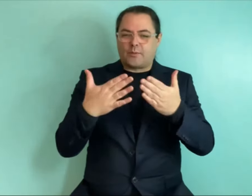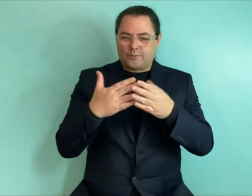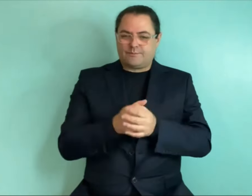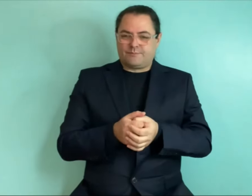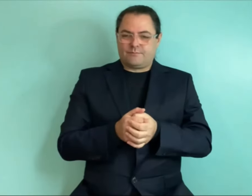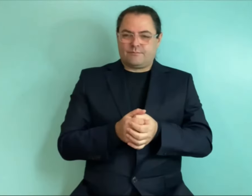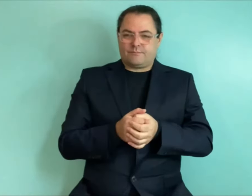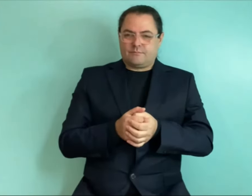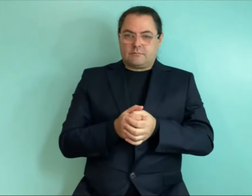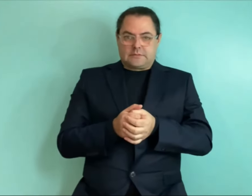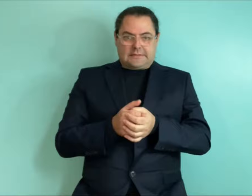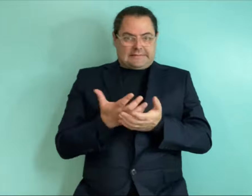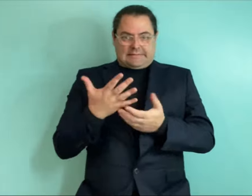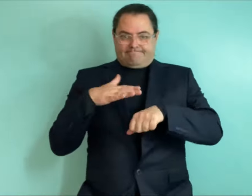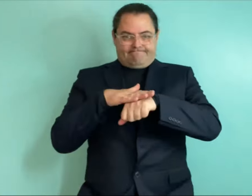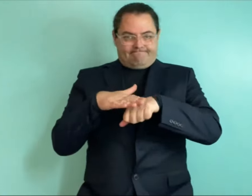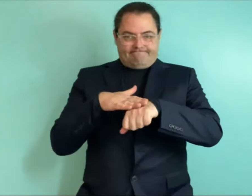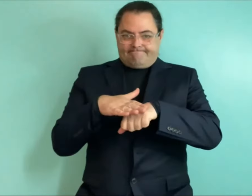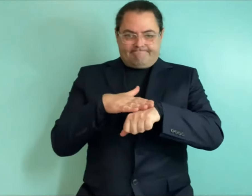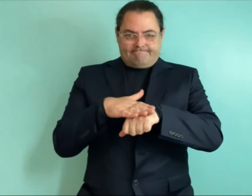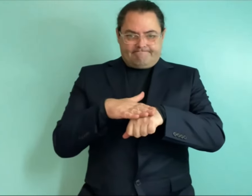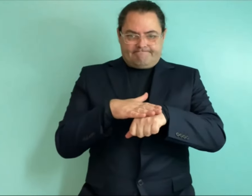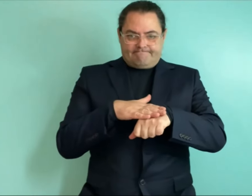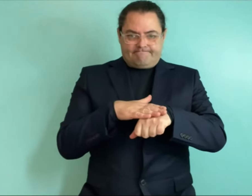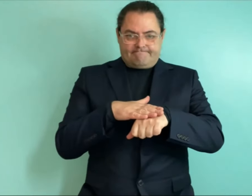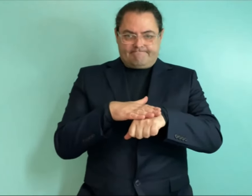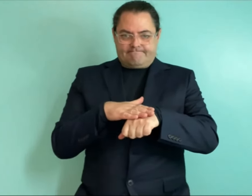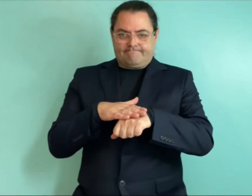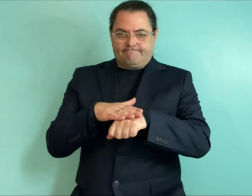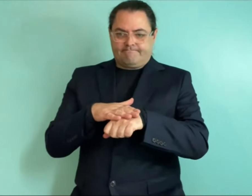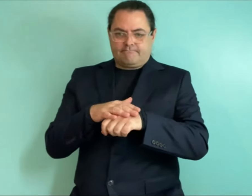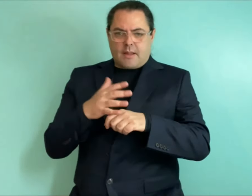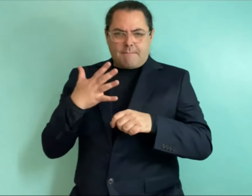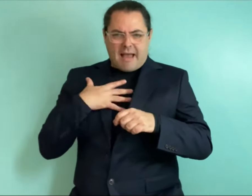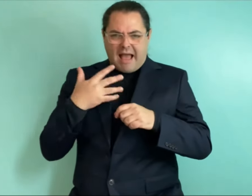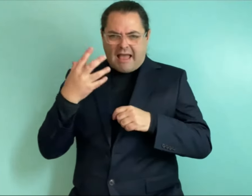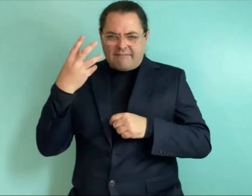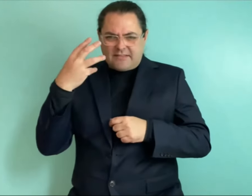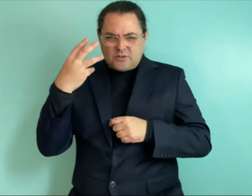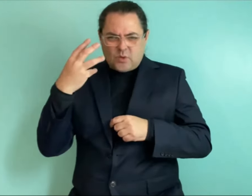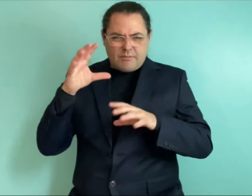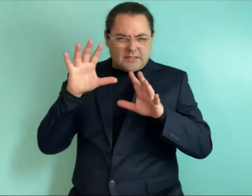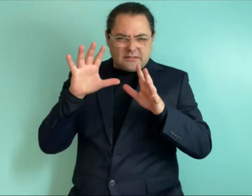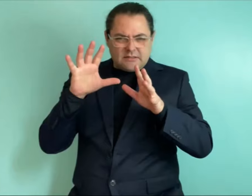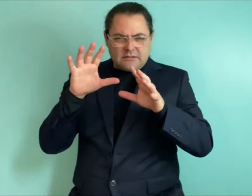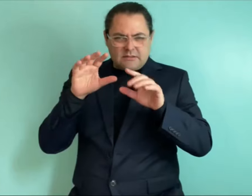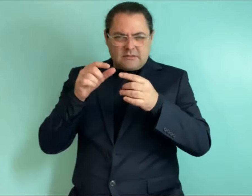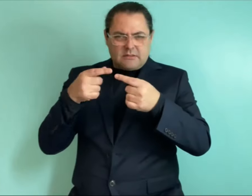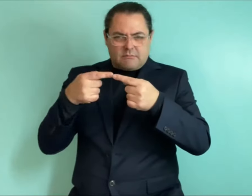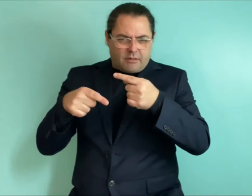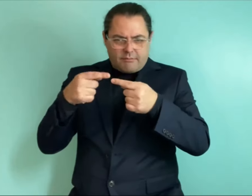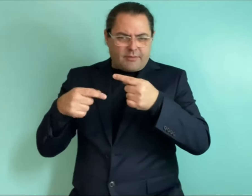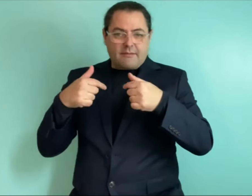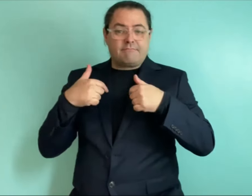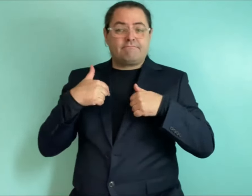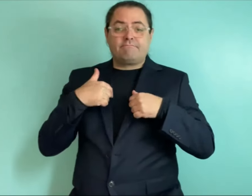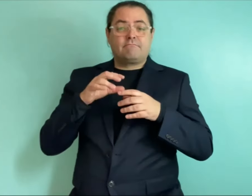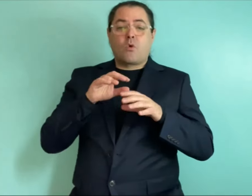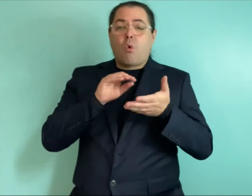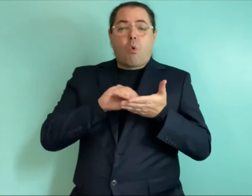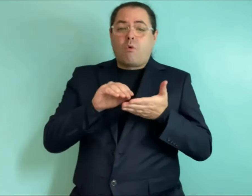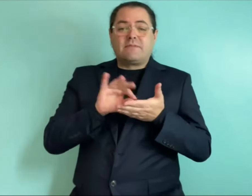12:10:07 I've managed to show my video, because I'm not in office, I've gone for work at some